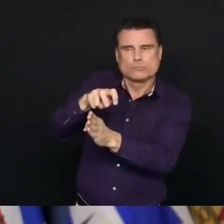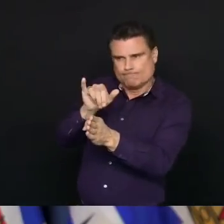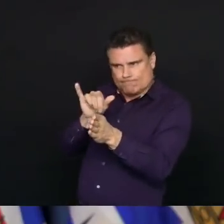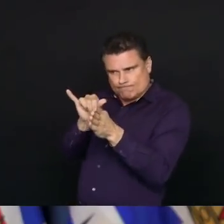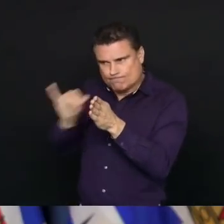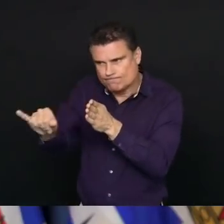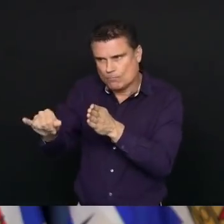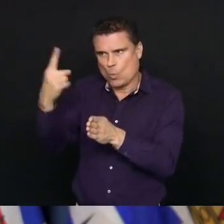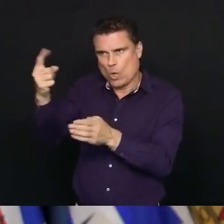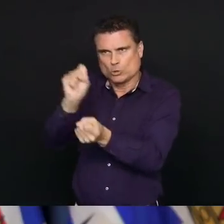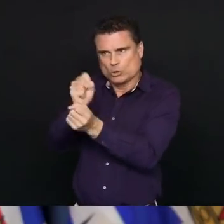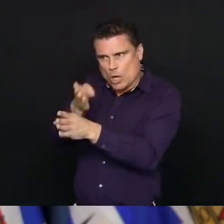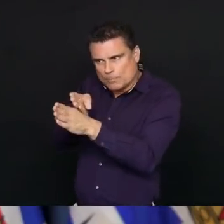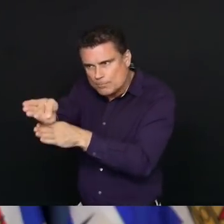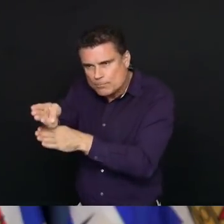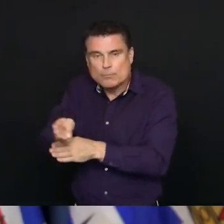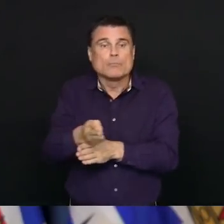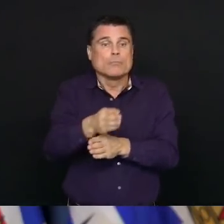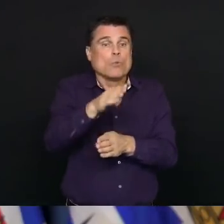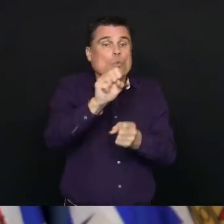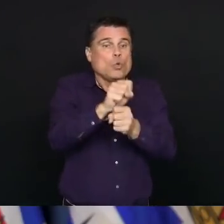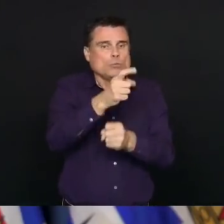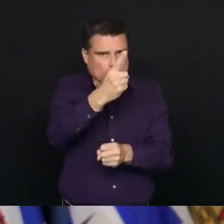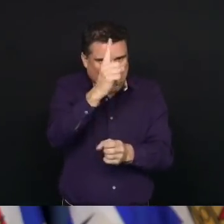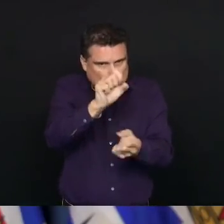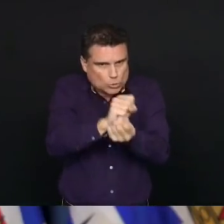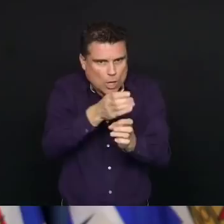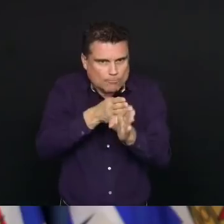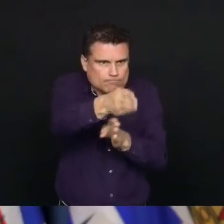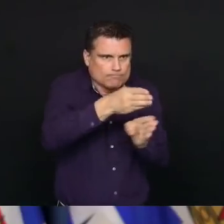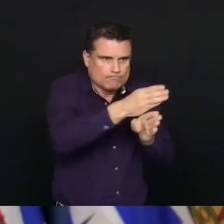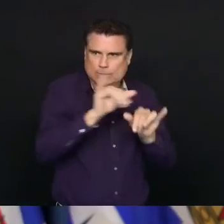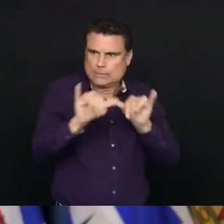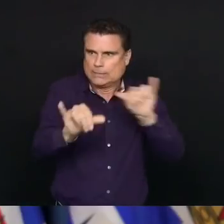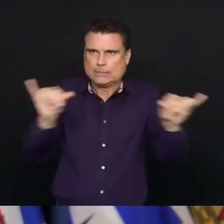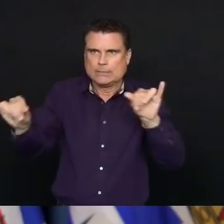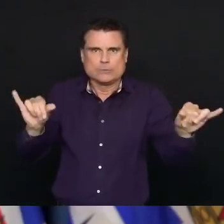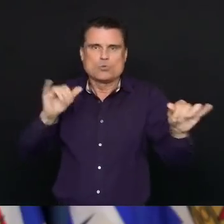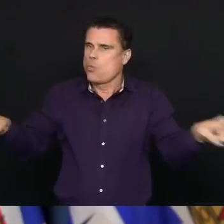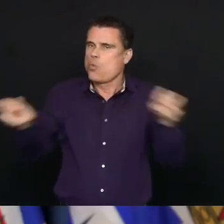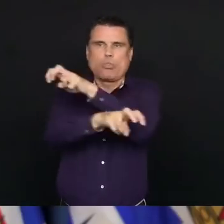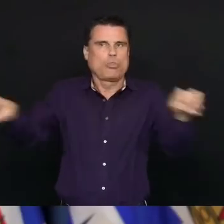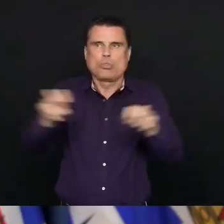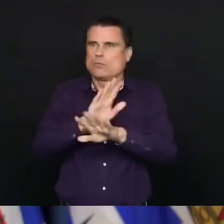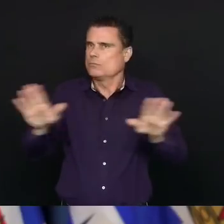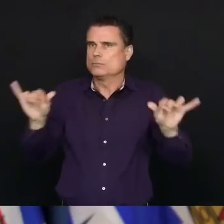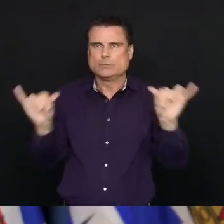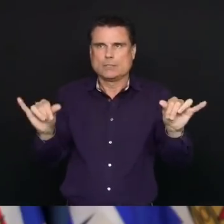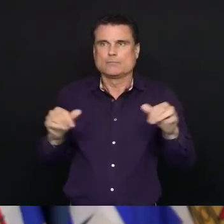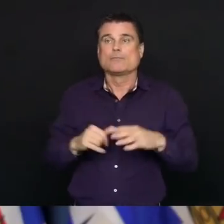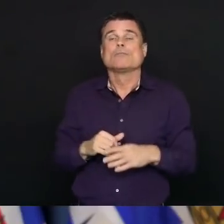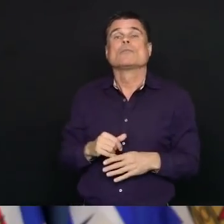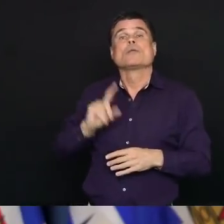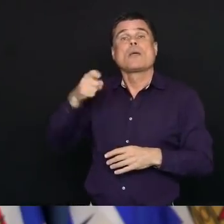orders and with the support of the emergency program act. We developed a single site transition framework with employers and unions that does all workers